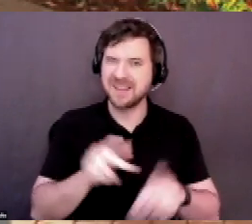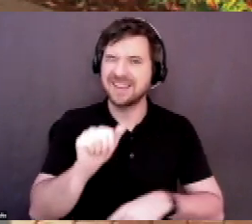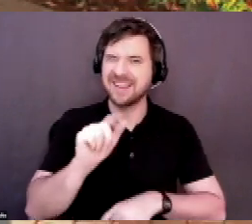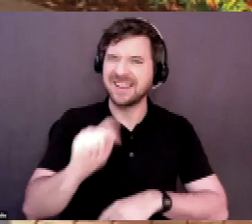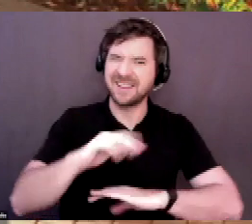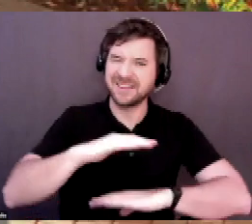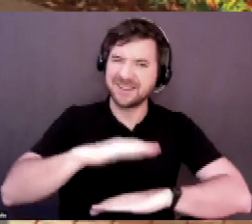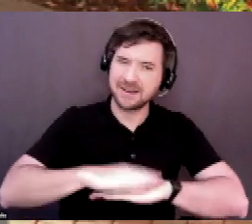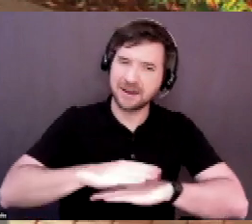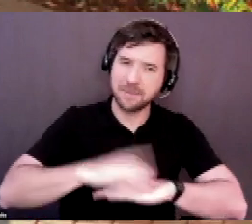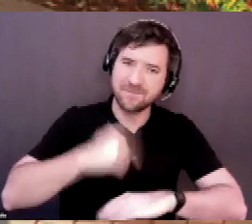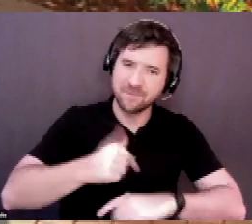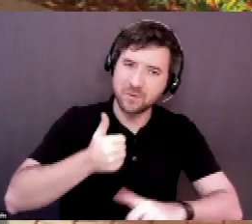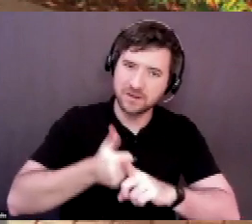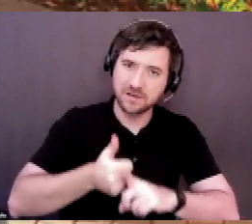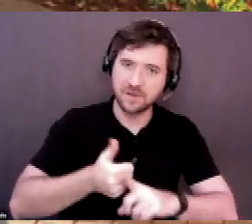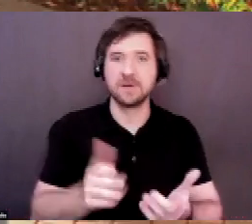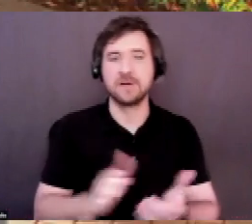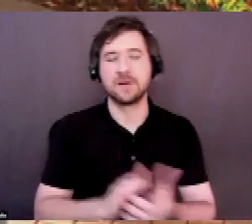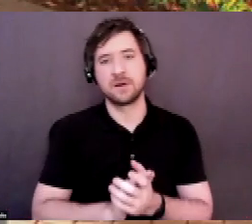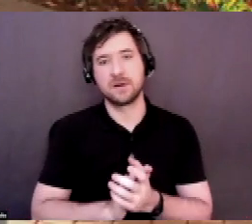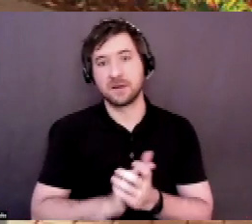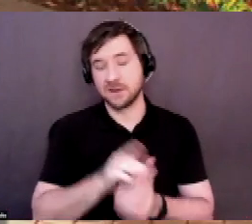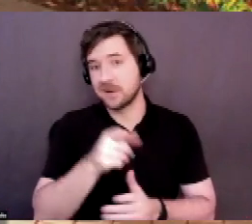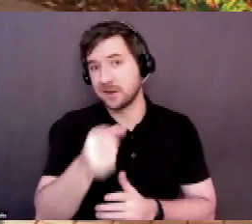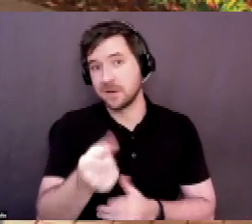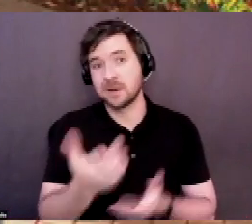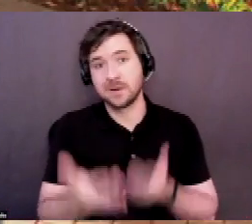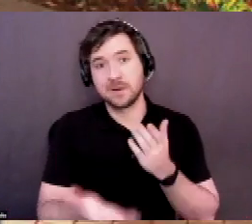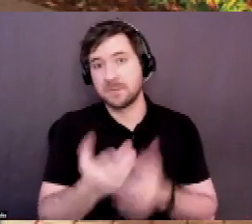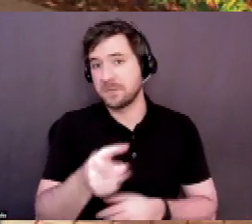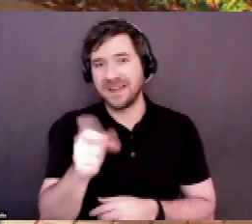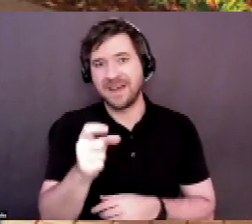You might have to really have sharp elbows,